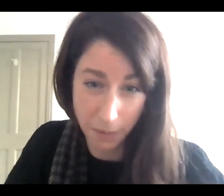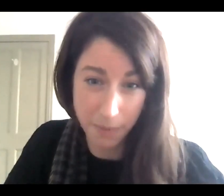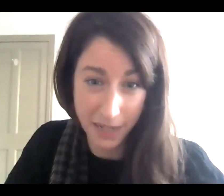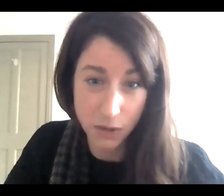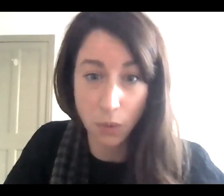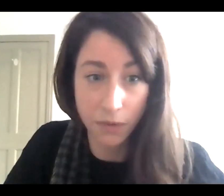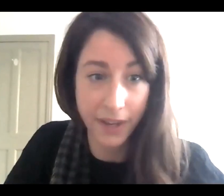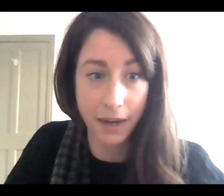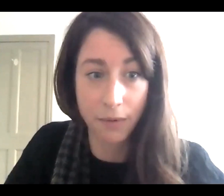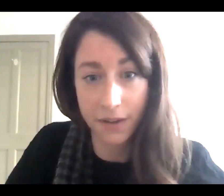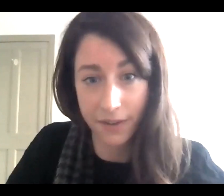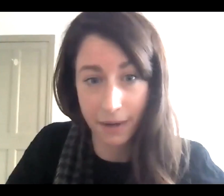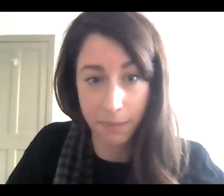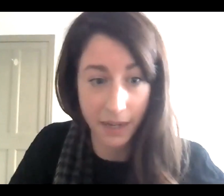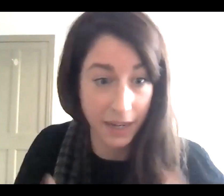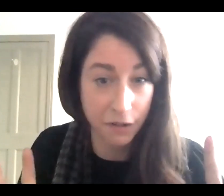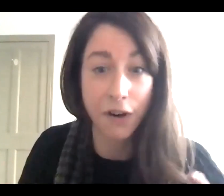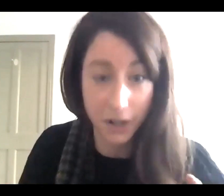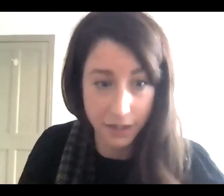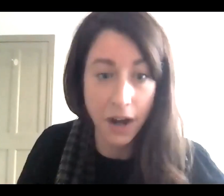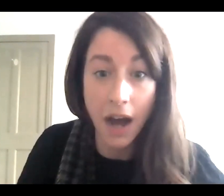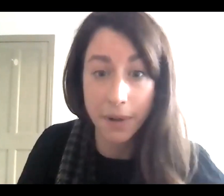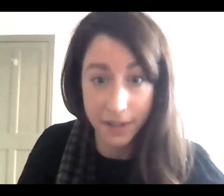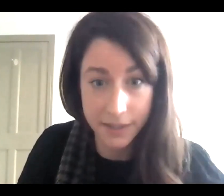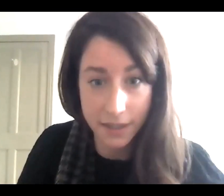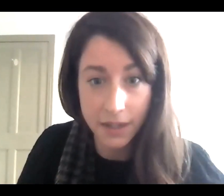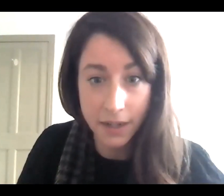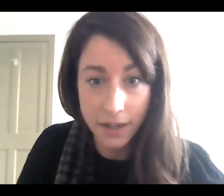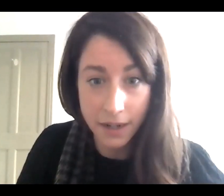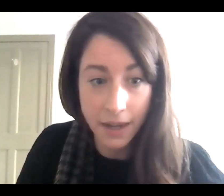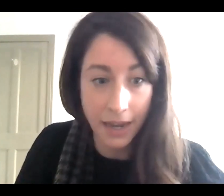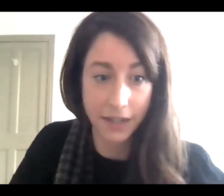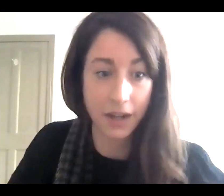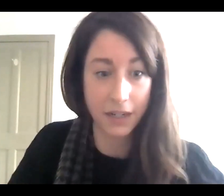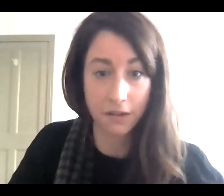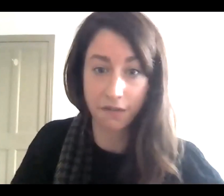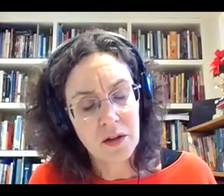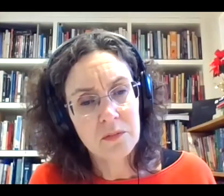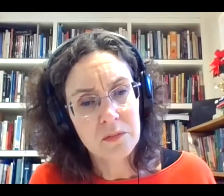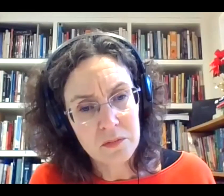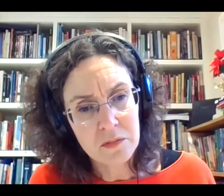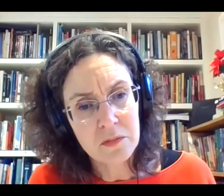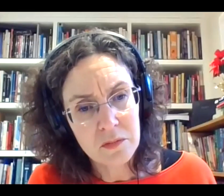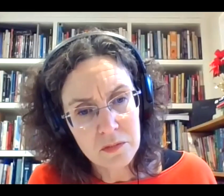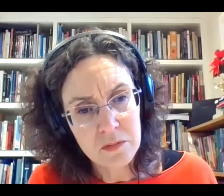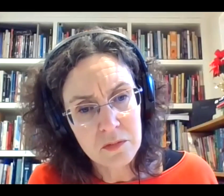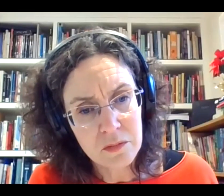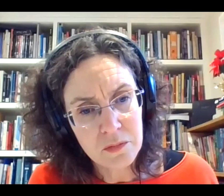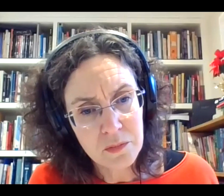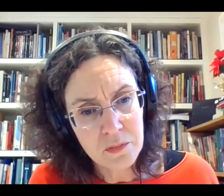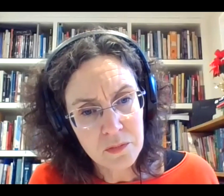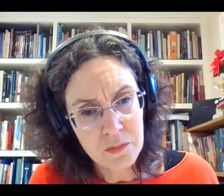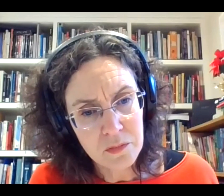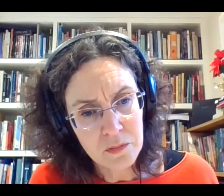and be its own thing rather than being in inverted commas as a kind of "redressing